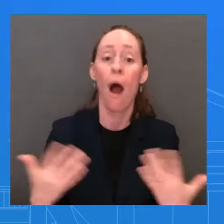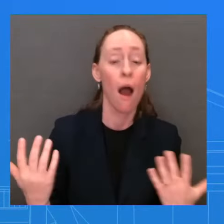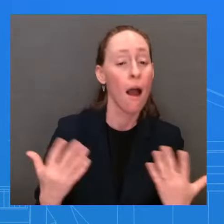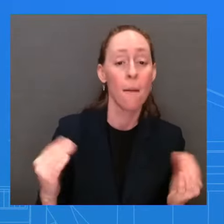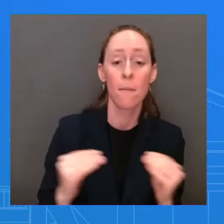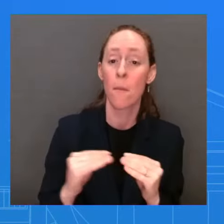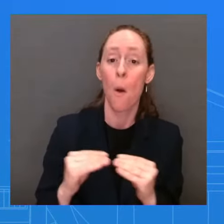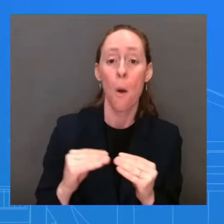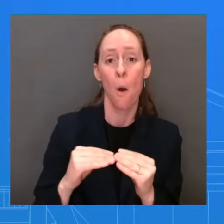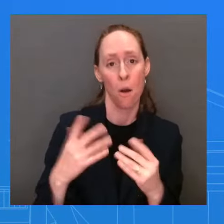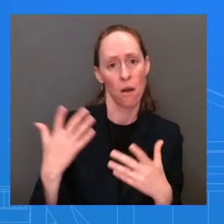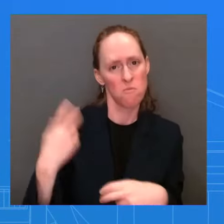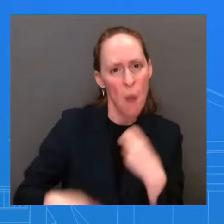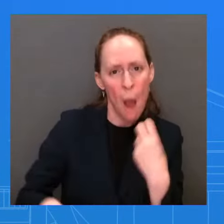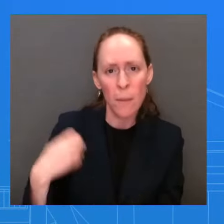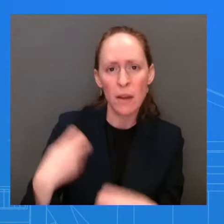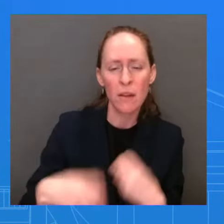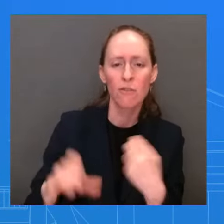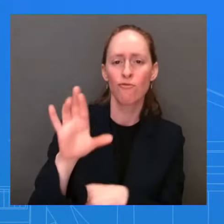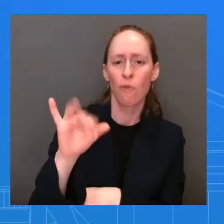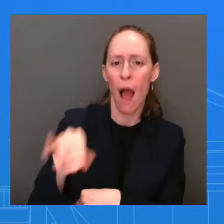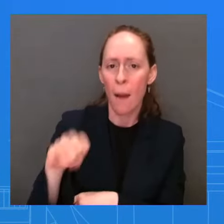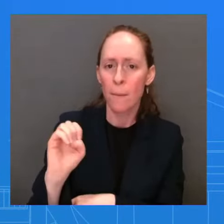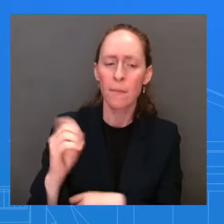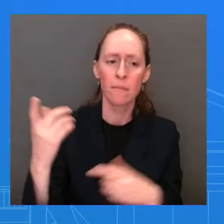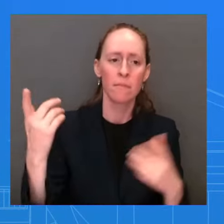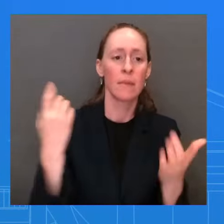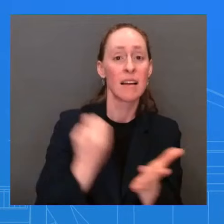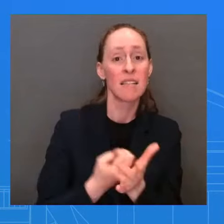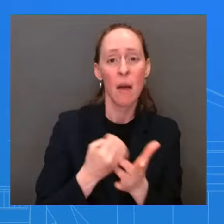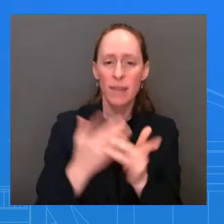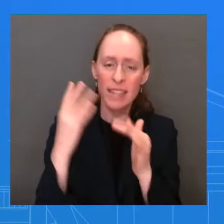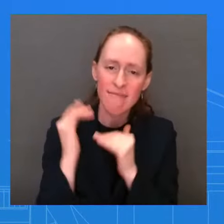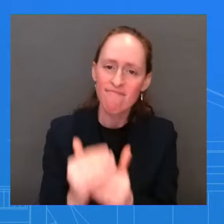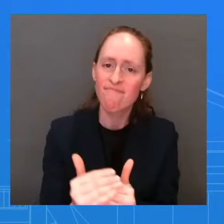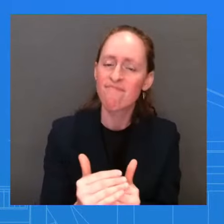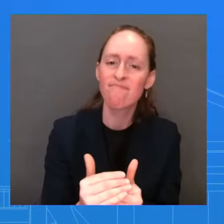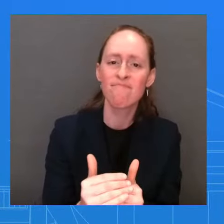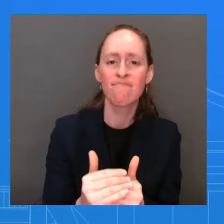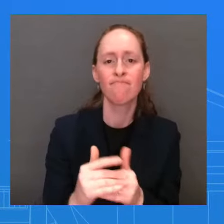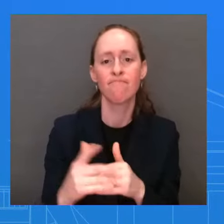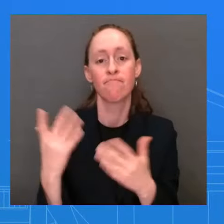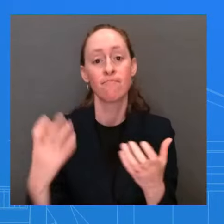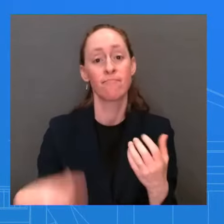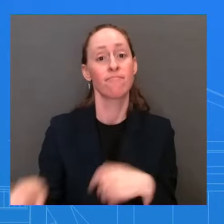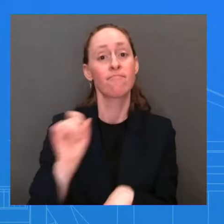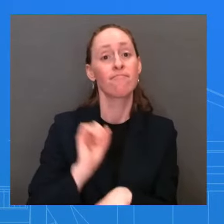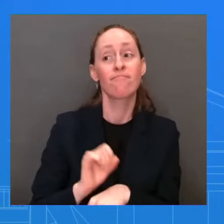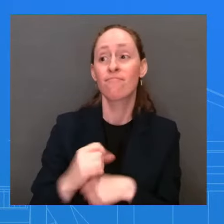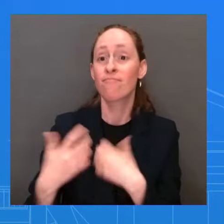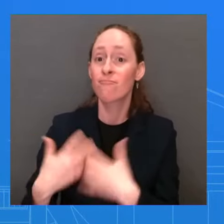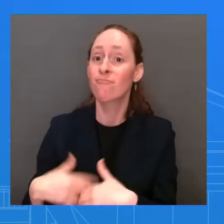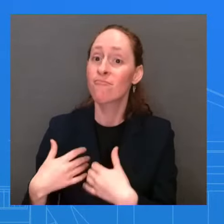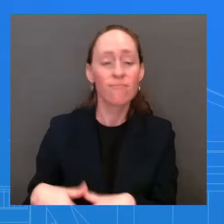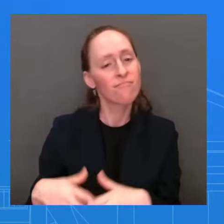and more manufacturing jobs sent back to China. The Speaker's position is that unless the President and the Senate agree